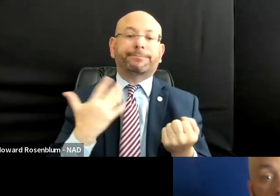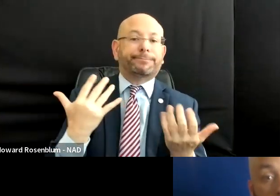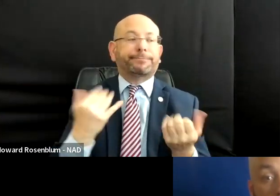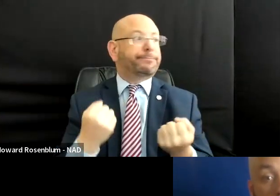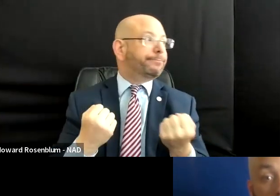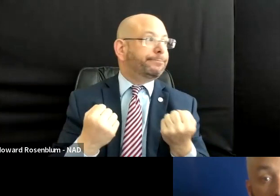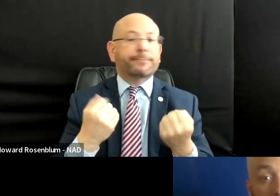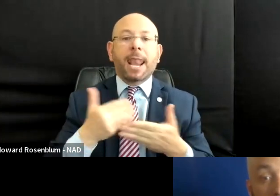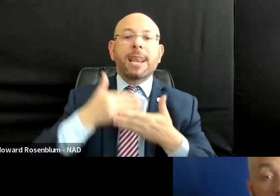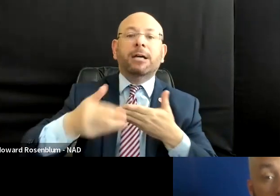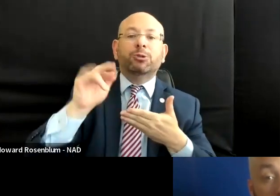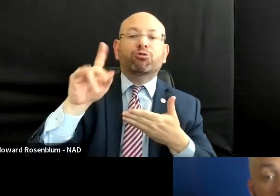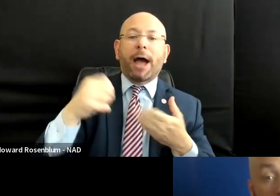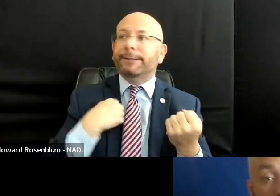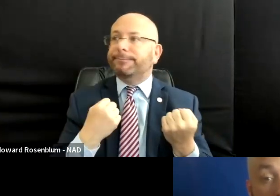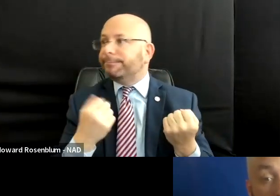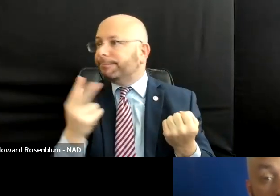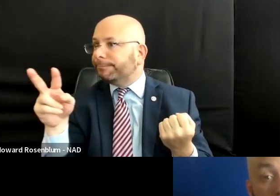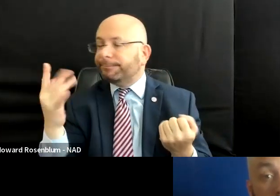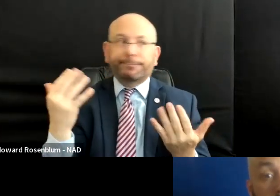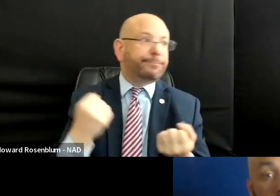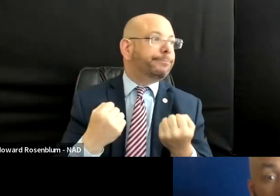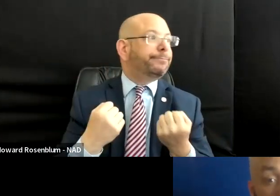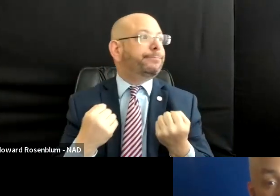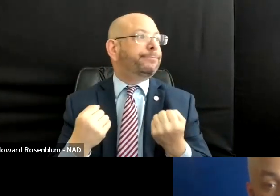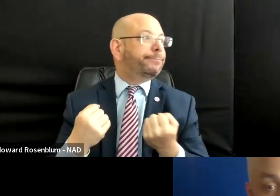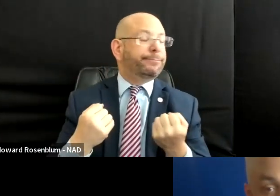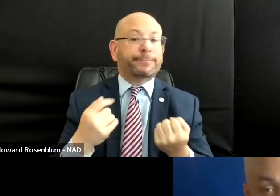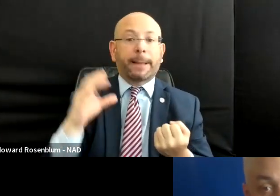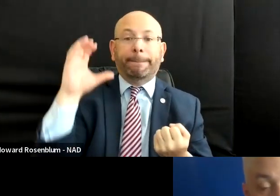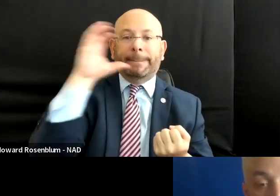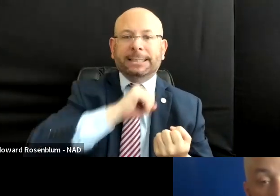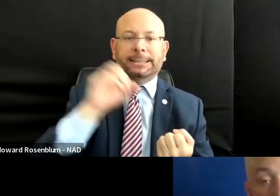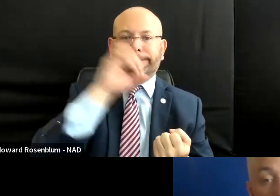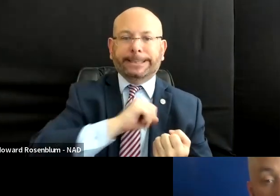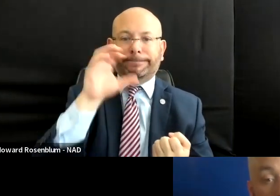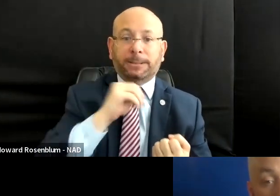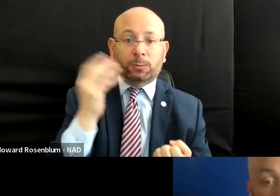well, really two issues would come up. First, you would have your person in the back, your passenger that you were driving. You